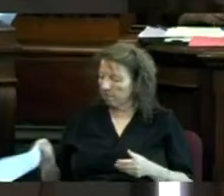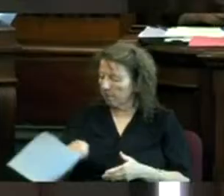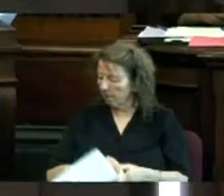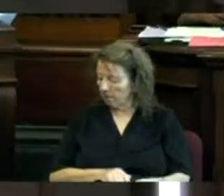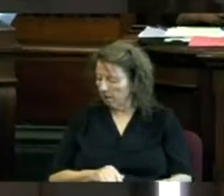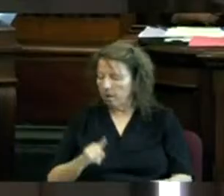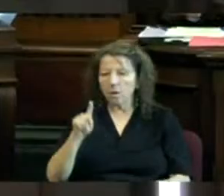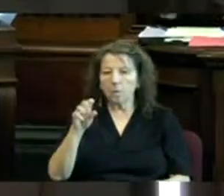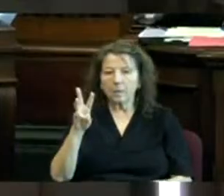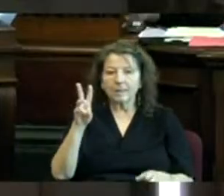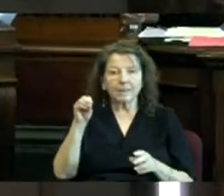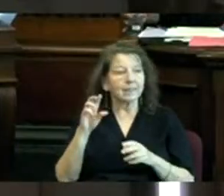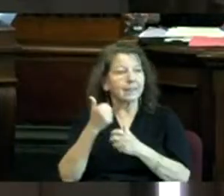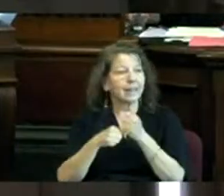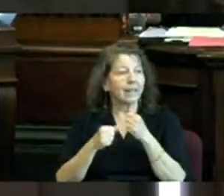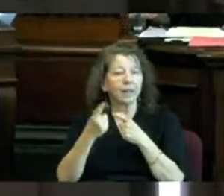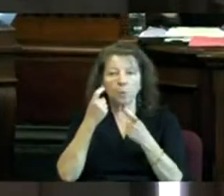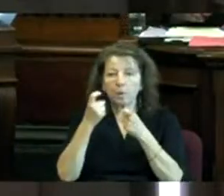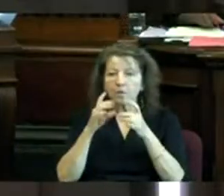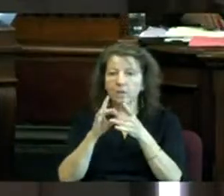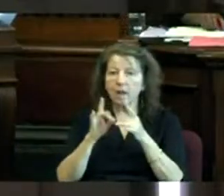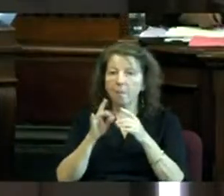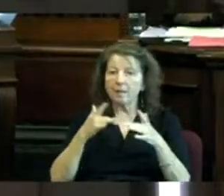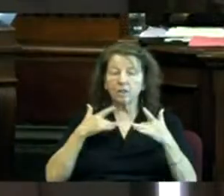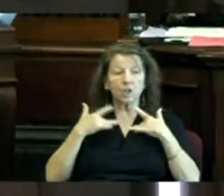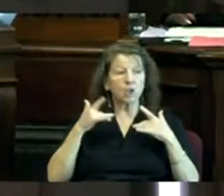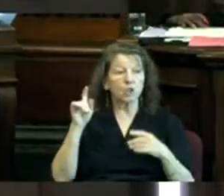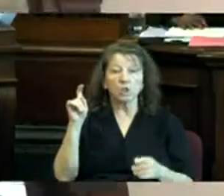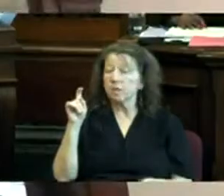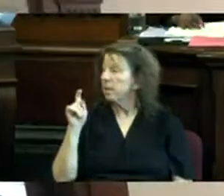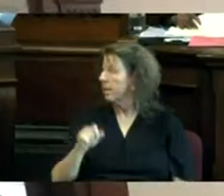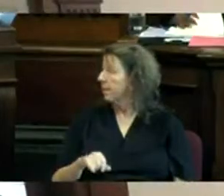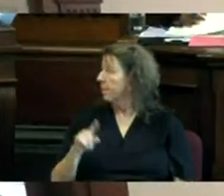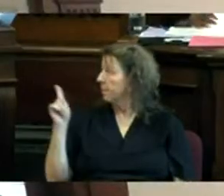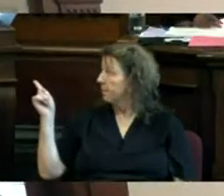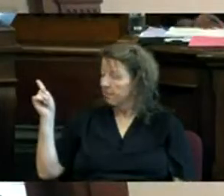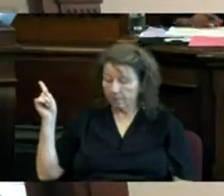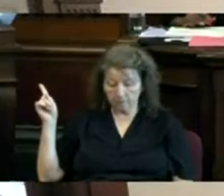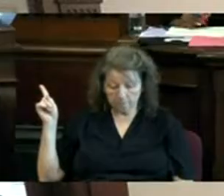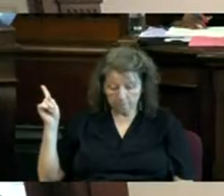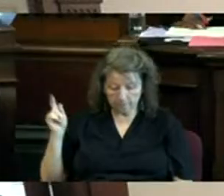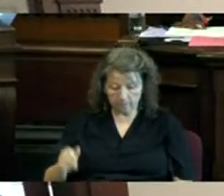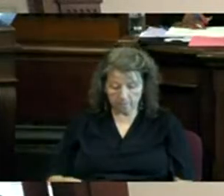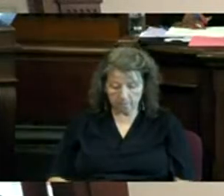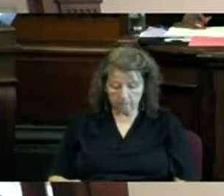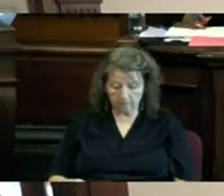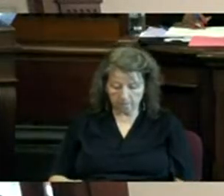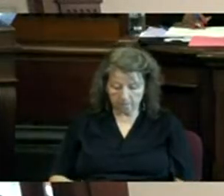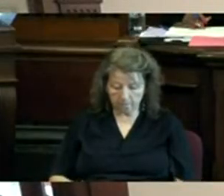the 2425 budget, and authorizing agreements for community based initiatives. Questions,